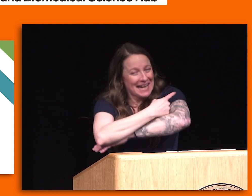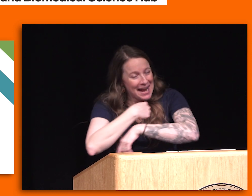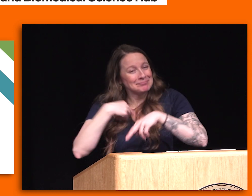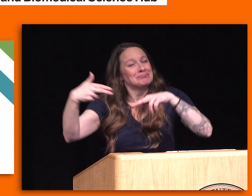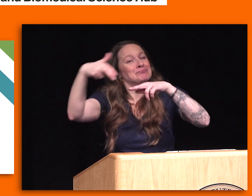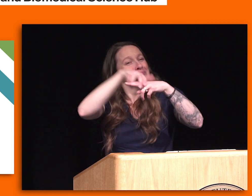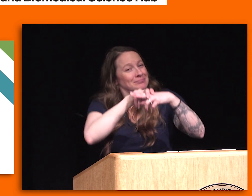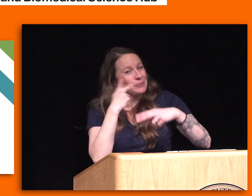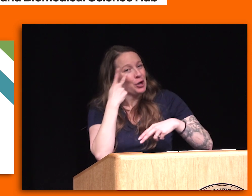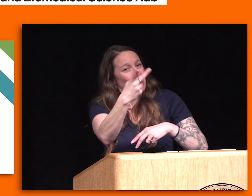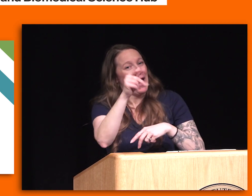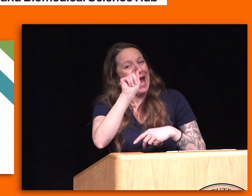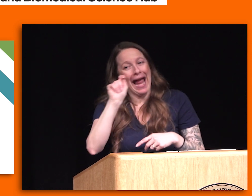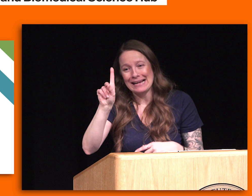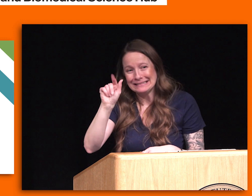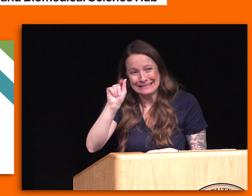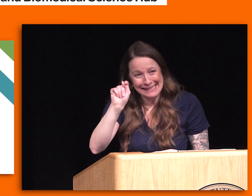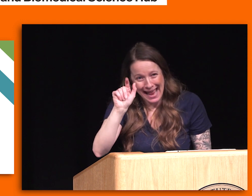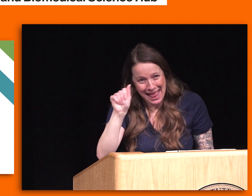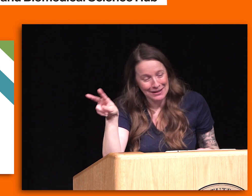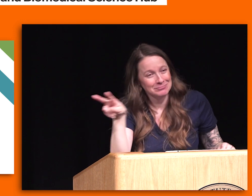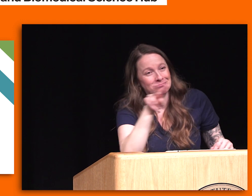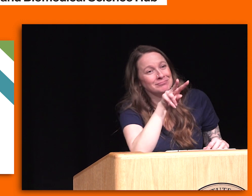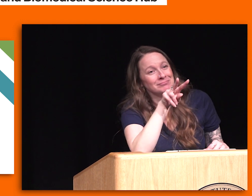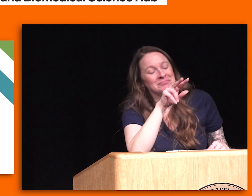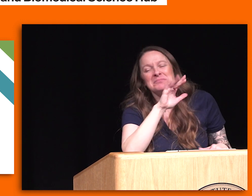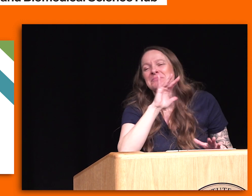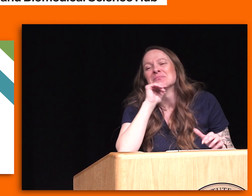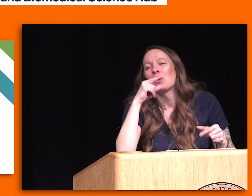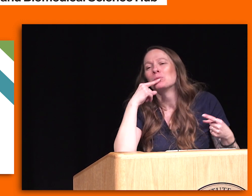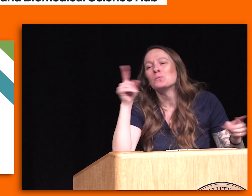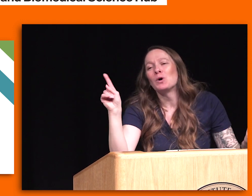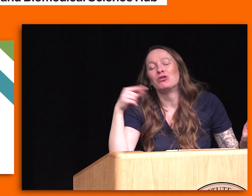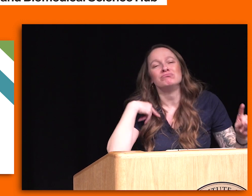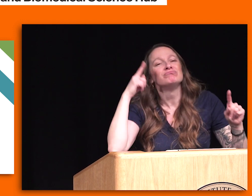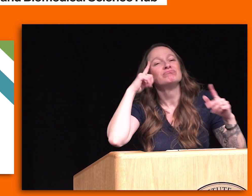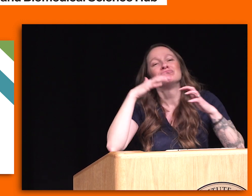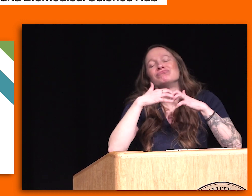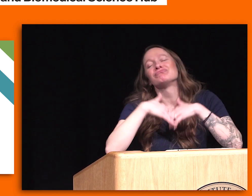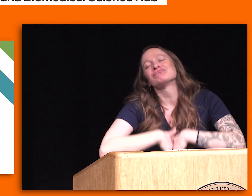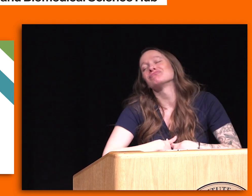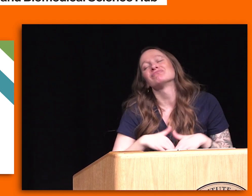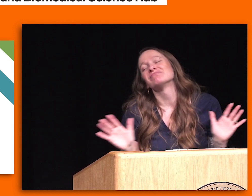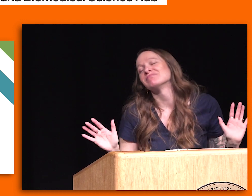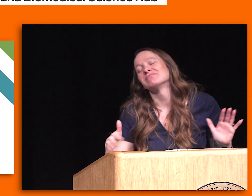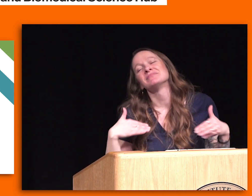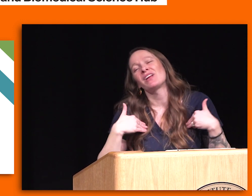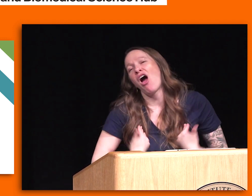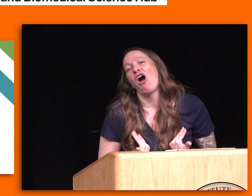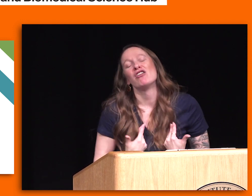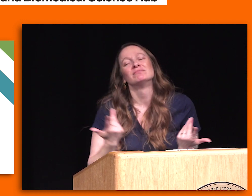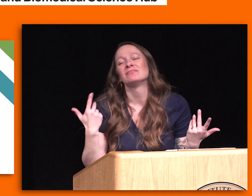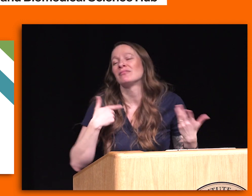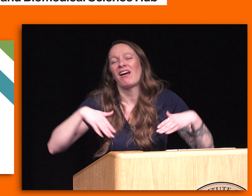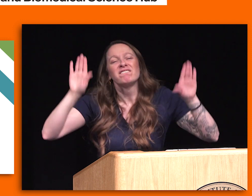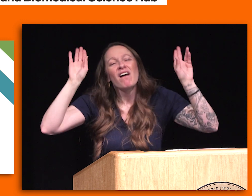and then the next day I went in and pulled up the data and the experiment had failed, and I lost it at that point.